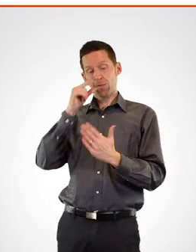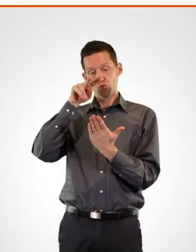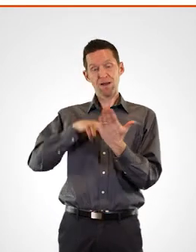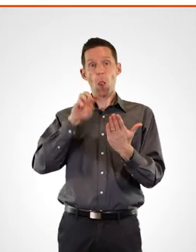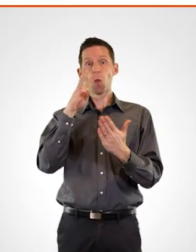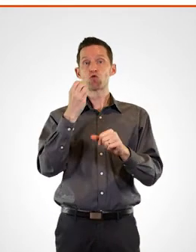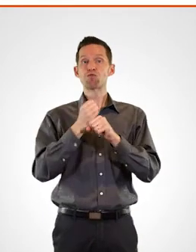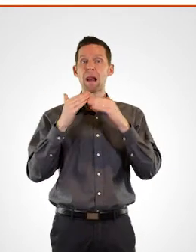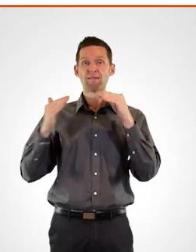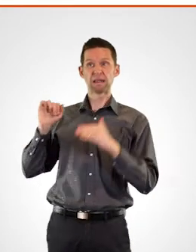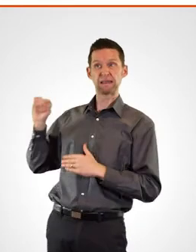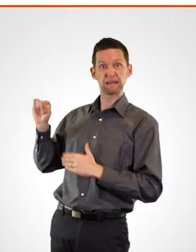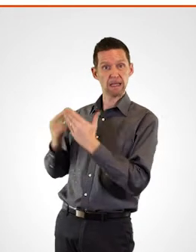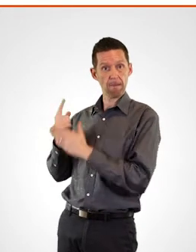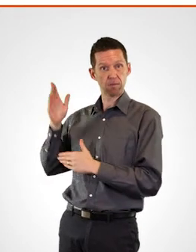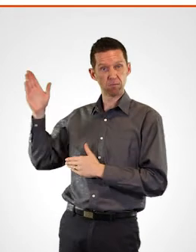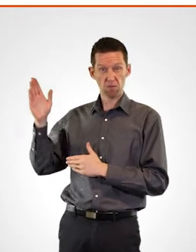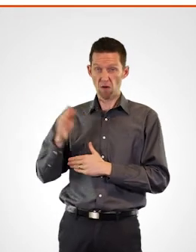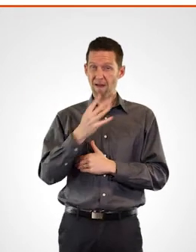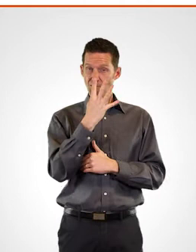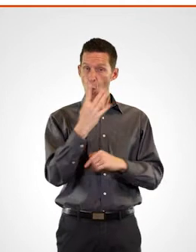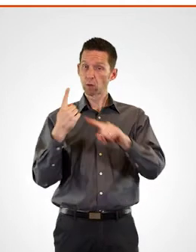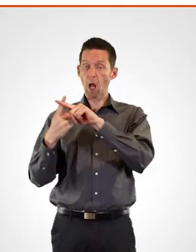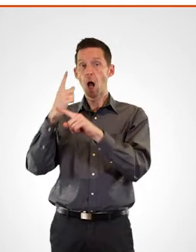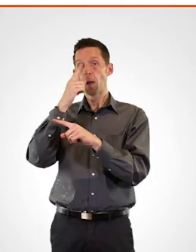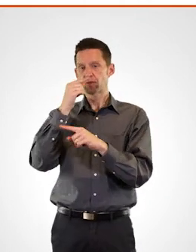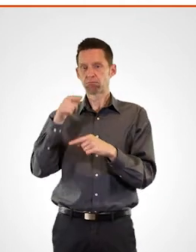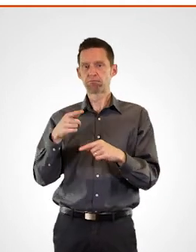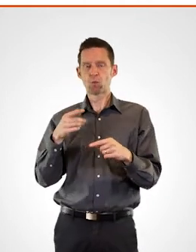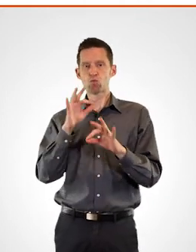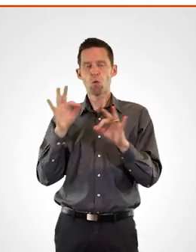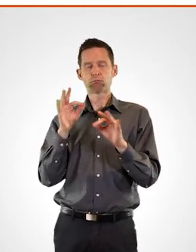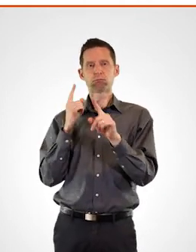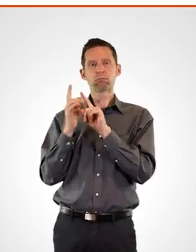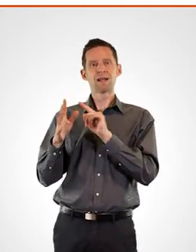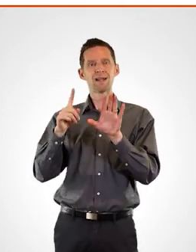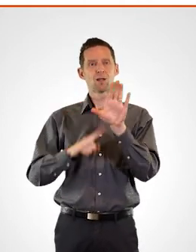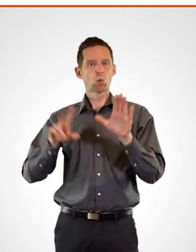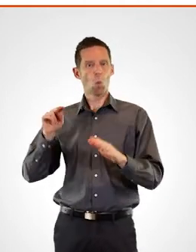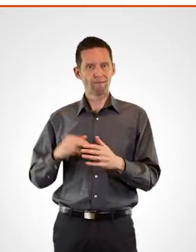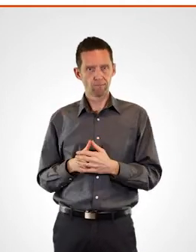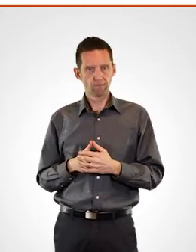Well, students who read above third grade are four times more likely to graduate from high school or grade 12